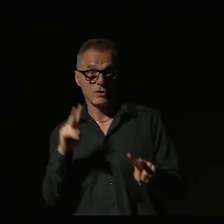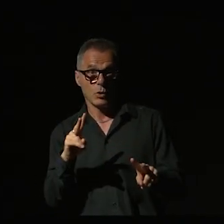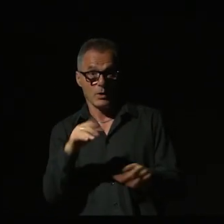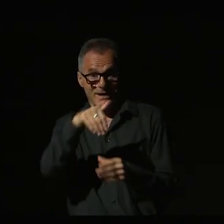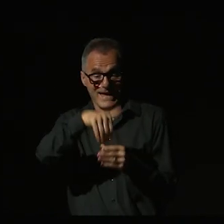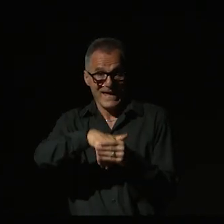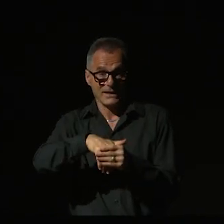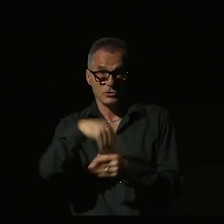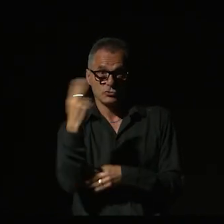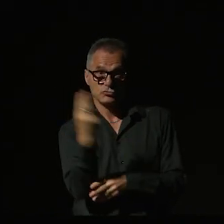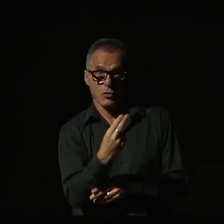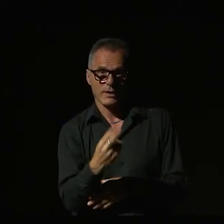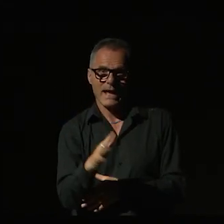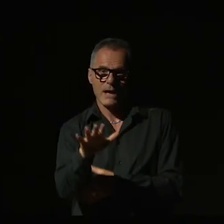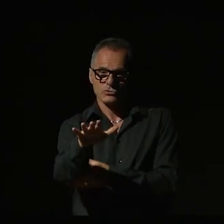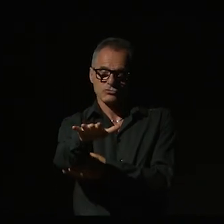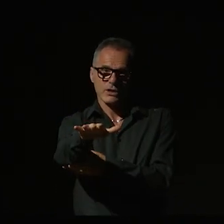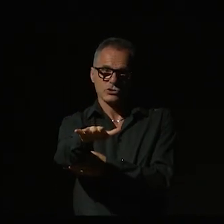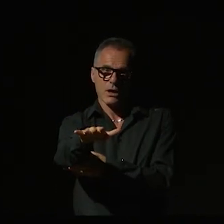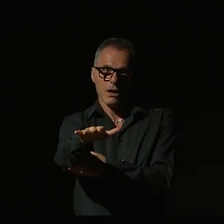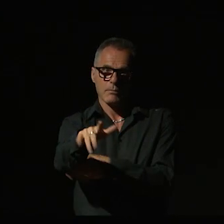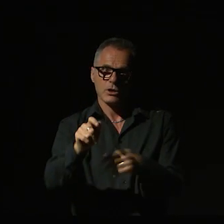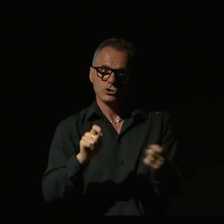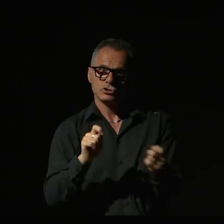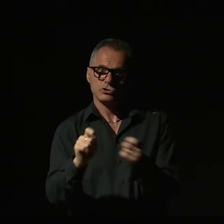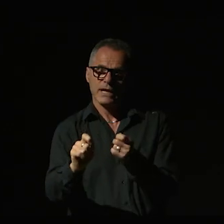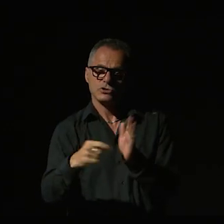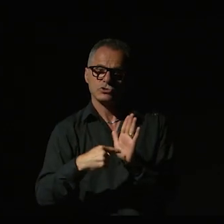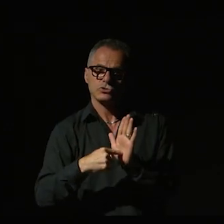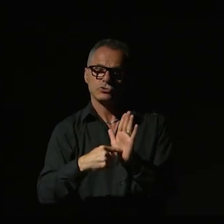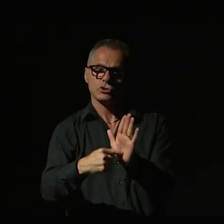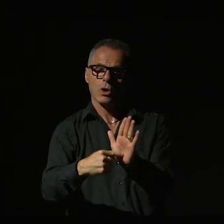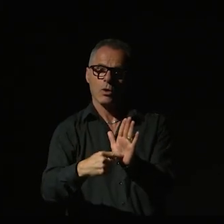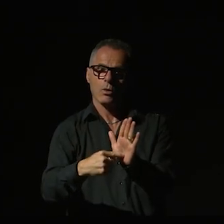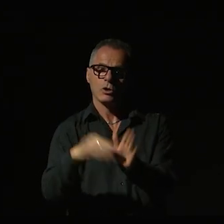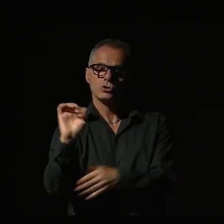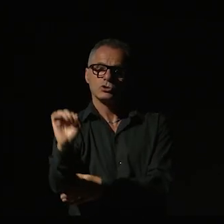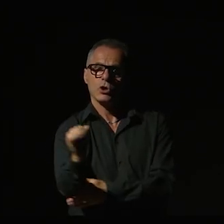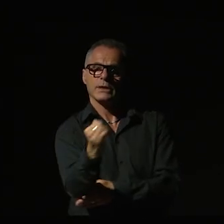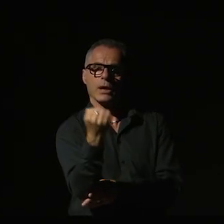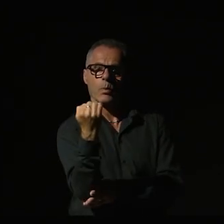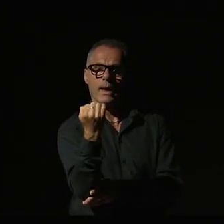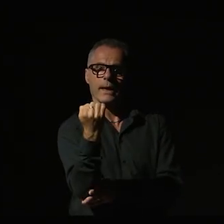with an outstretched arm has been changed to show a figure turning away more akin to the designs